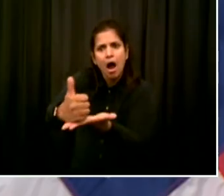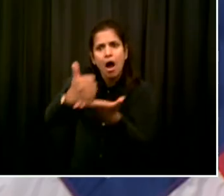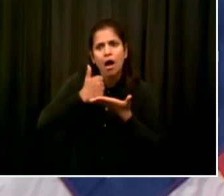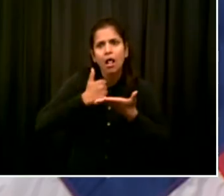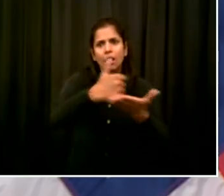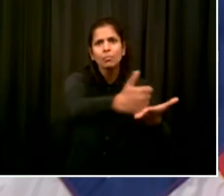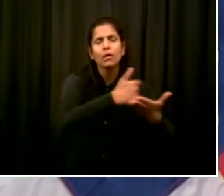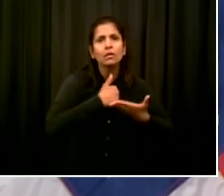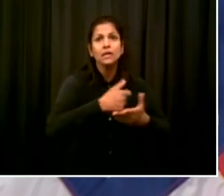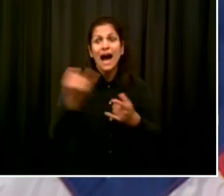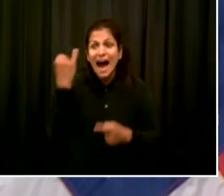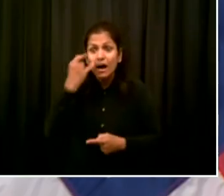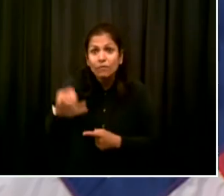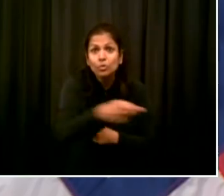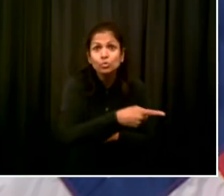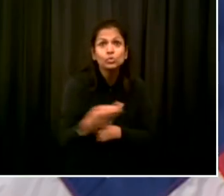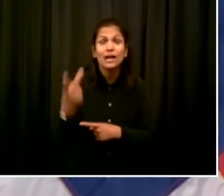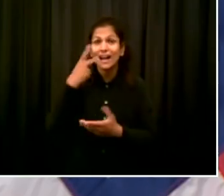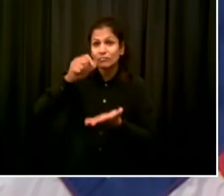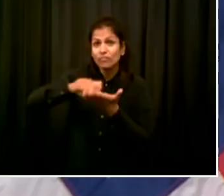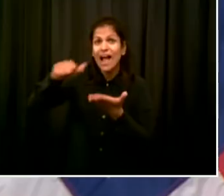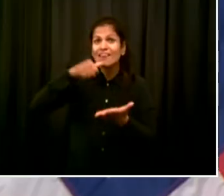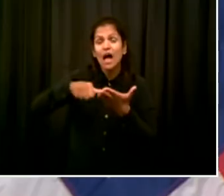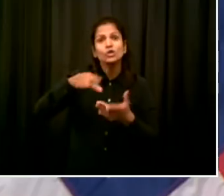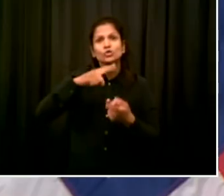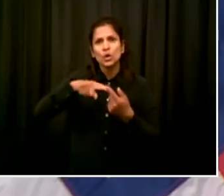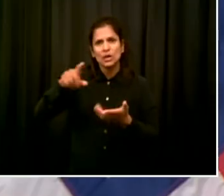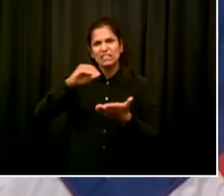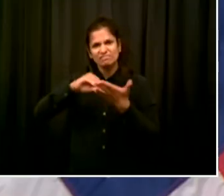YOU TO PUPPET PARTICIPATE IN THE SYSTEM . WE